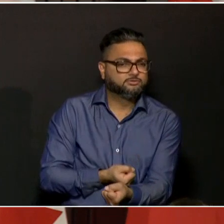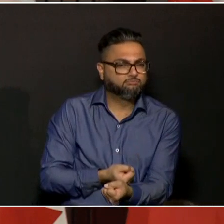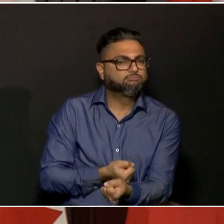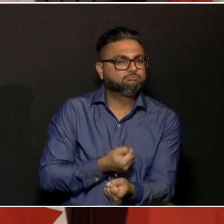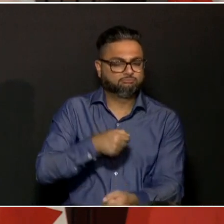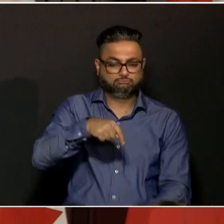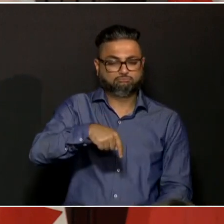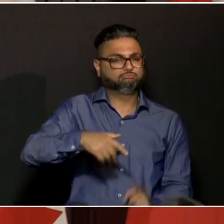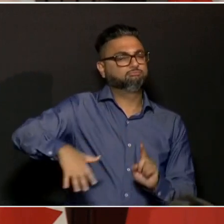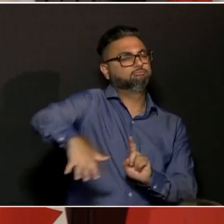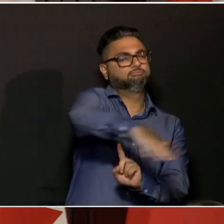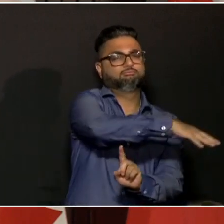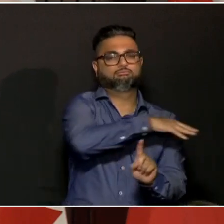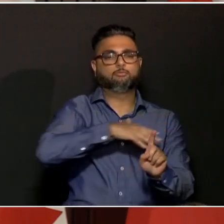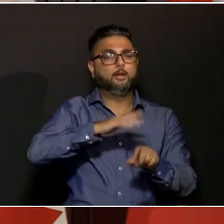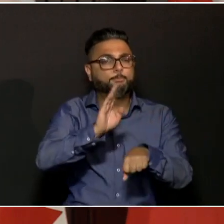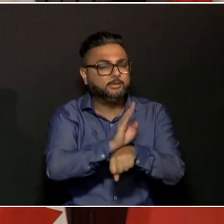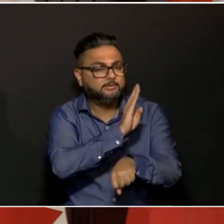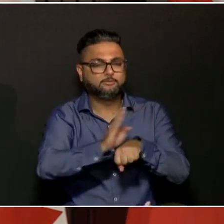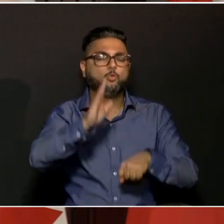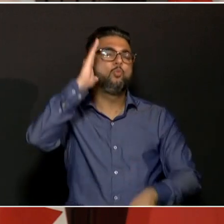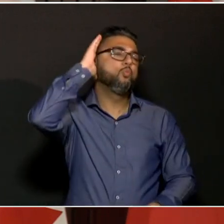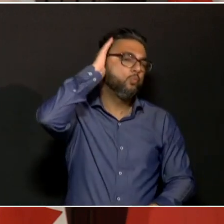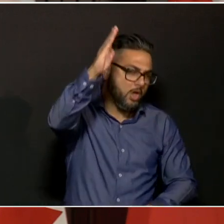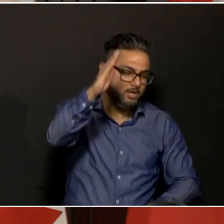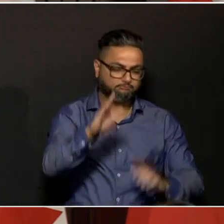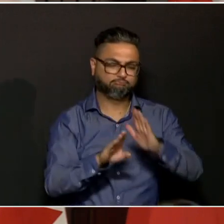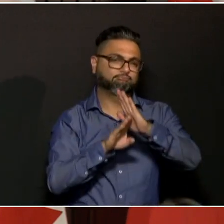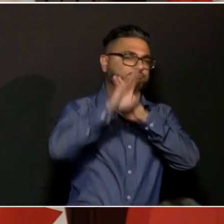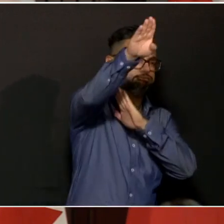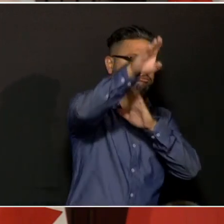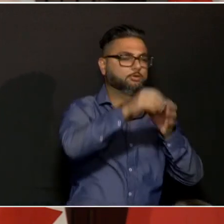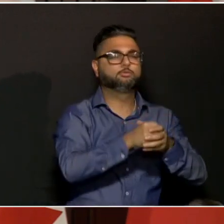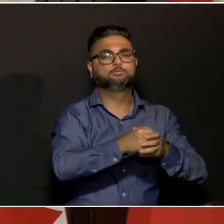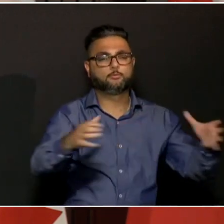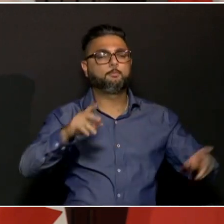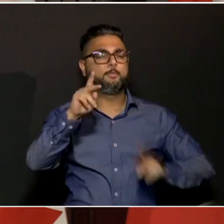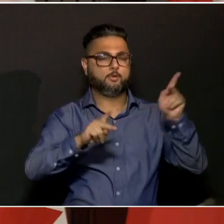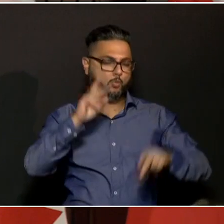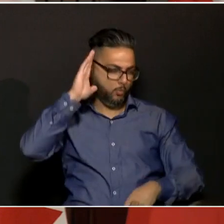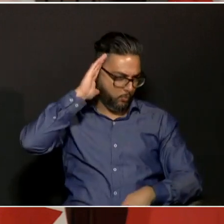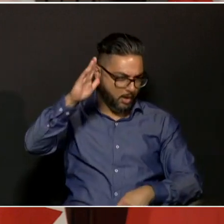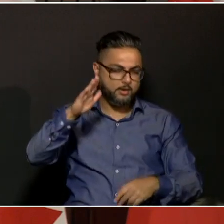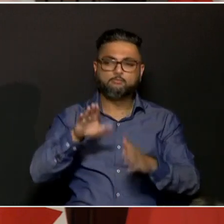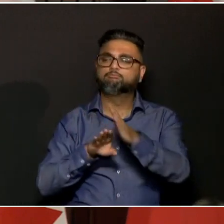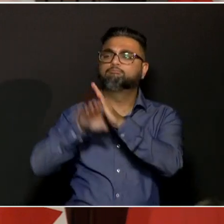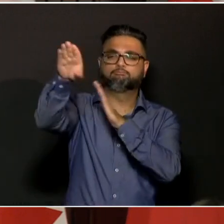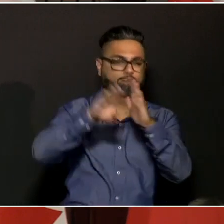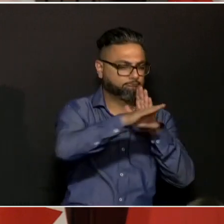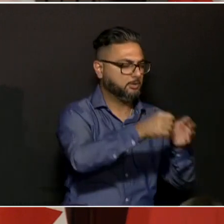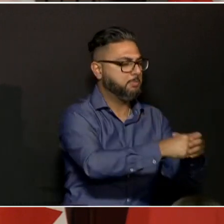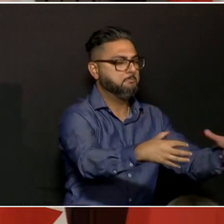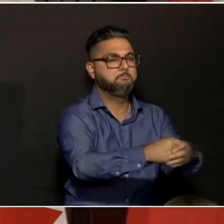to create an environment that companies will thrive, prosper and grow and therefore,